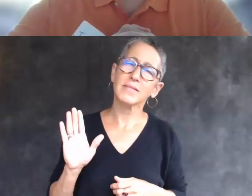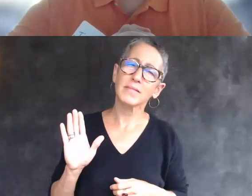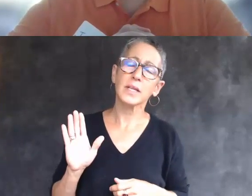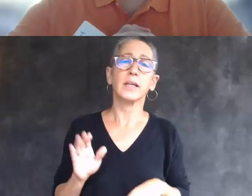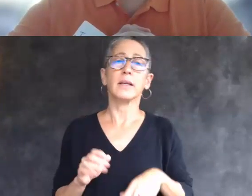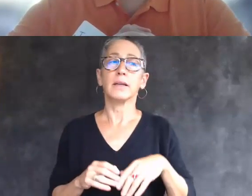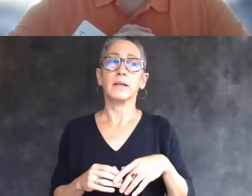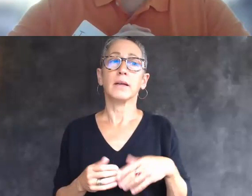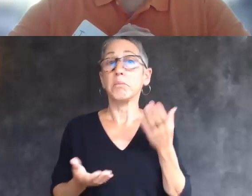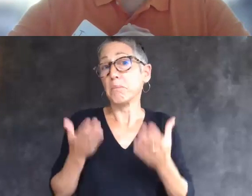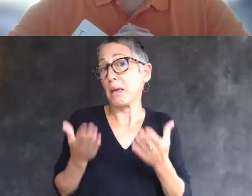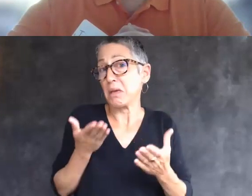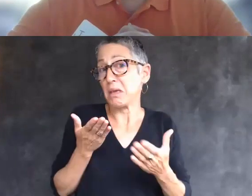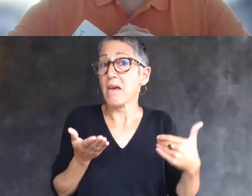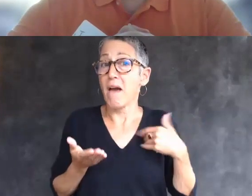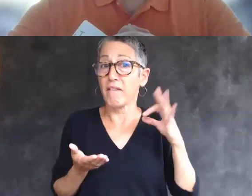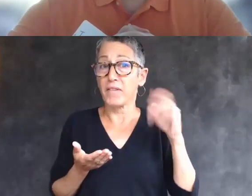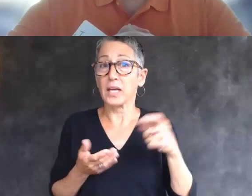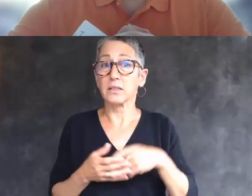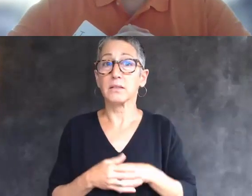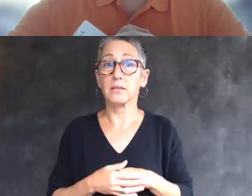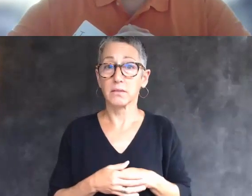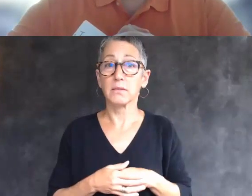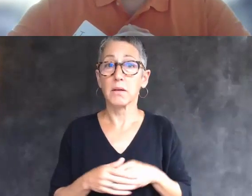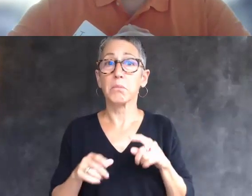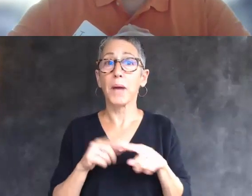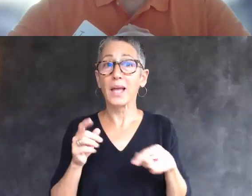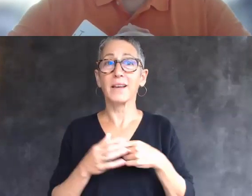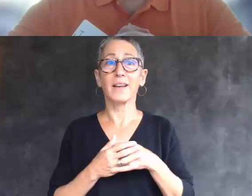But we are hard pressed to find the type of solutions